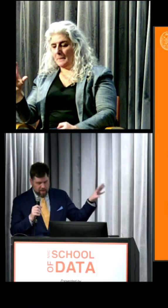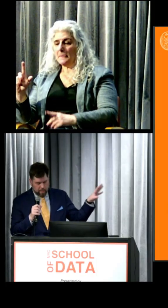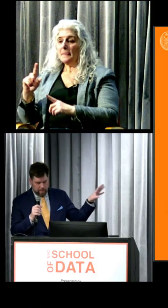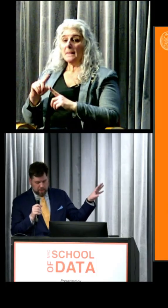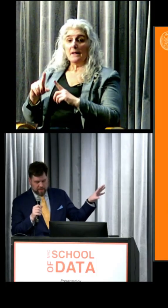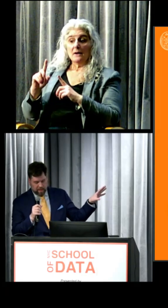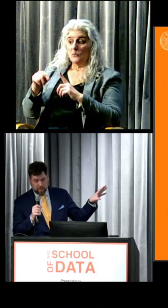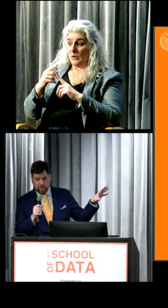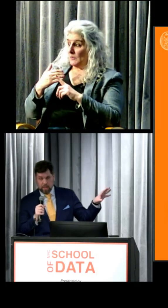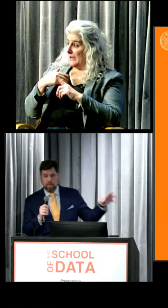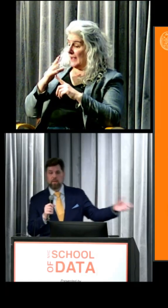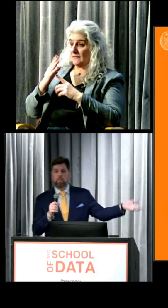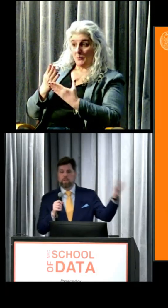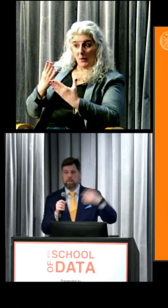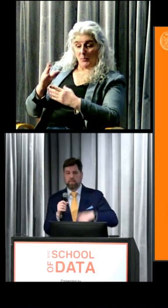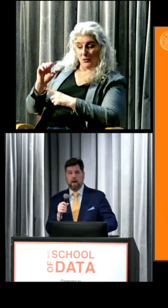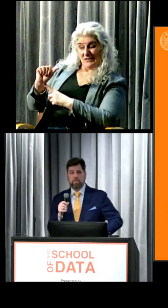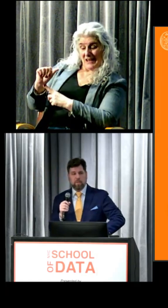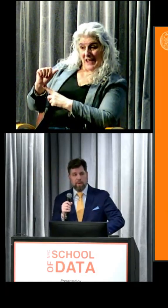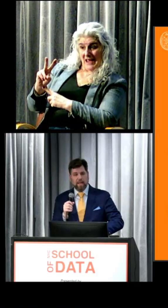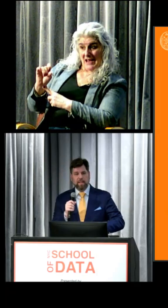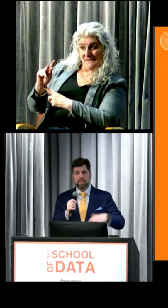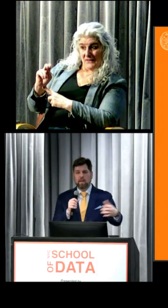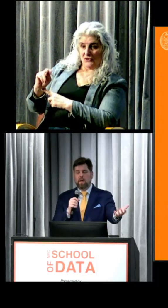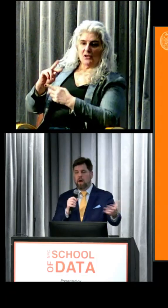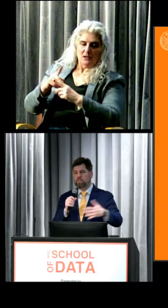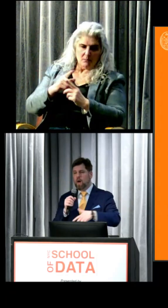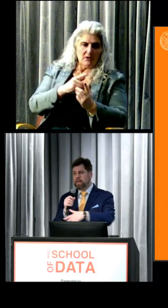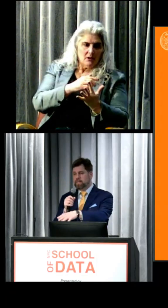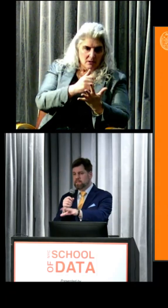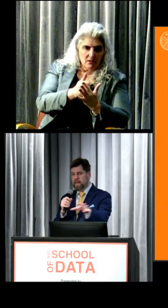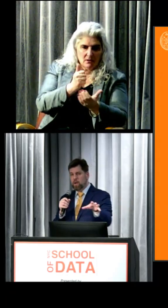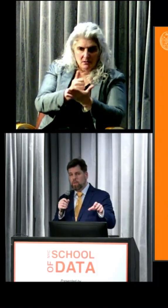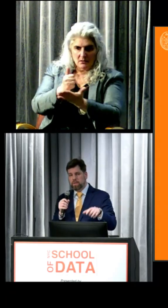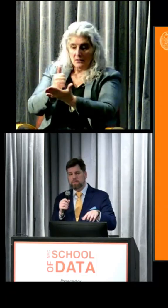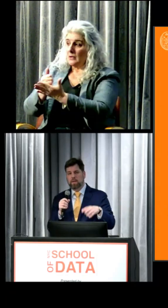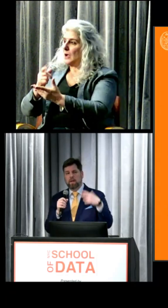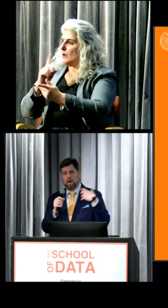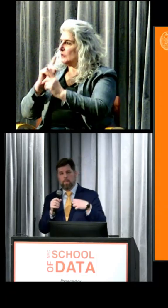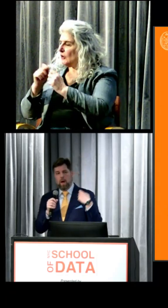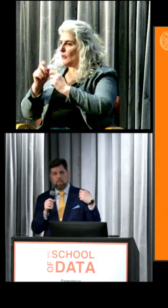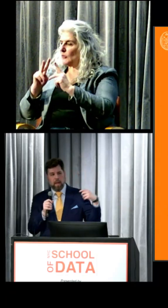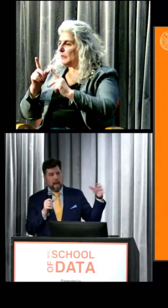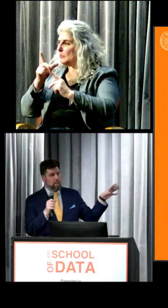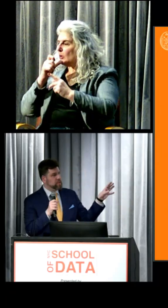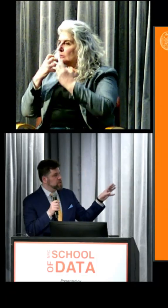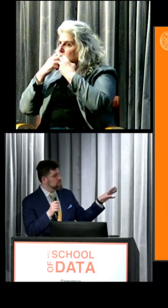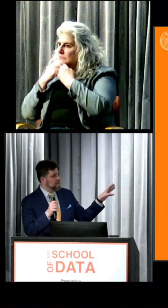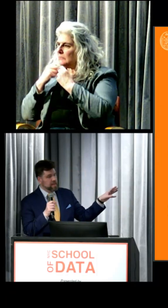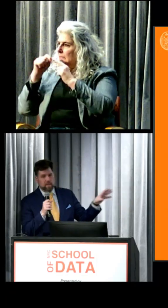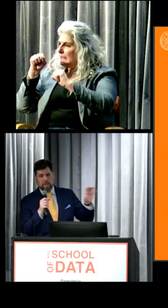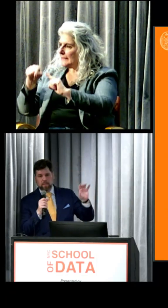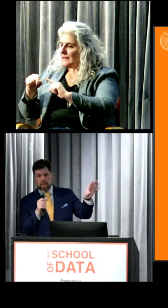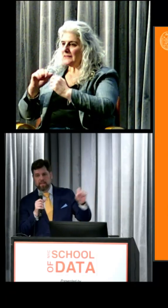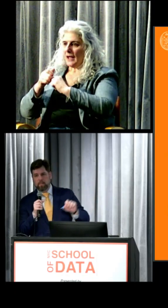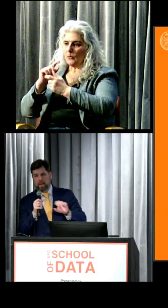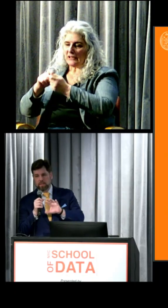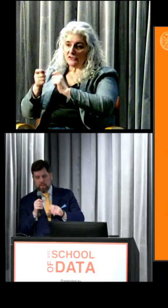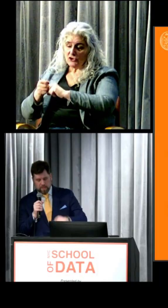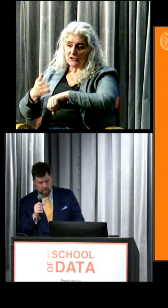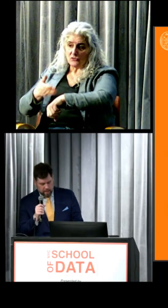control panel versus on the city streets itself through icons about the water, the waste, and the